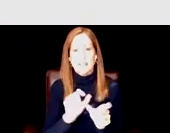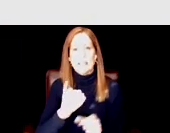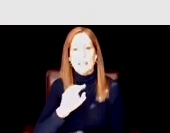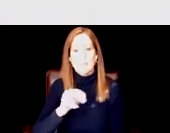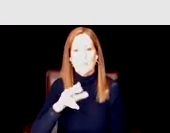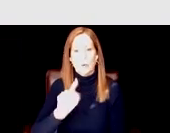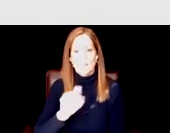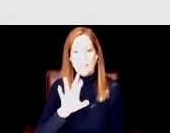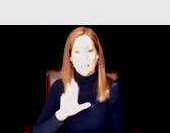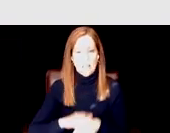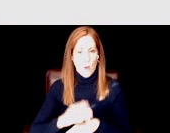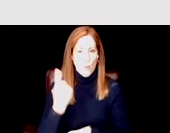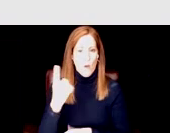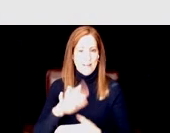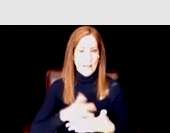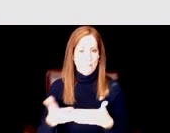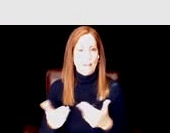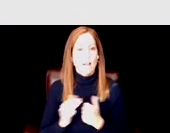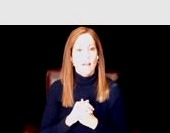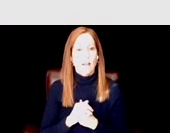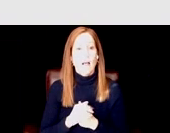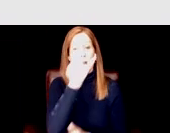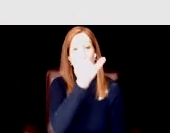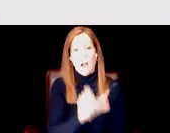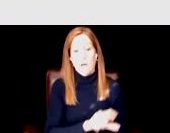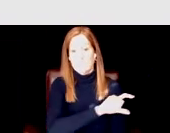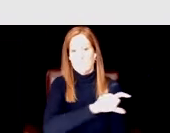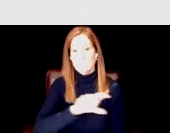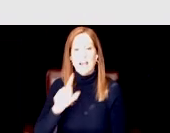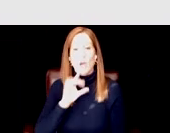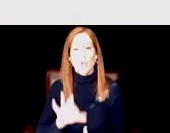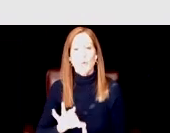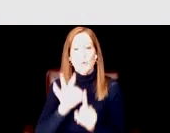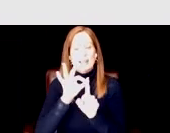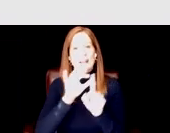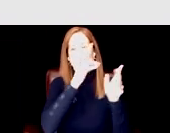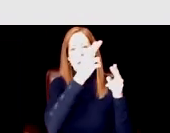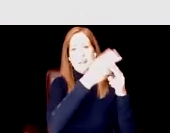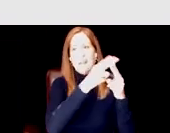In this case, the column and row headings uniquely identify the input fields.